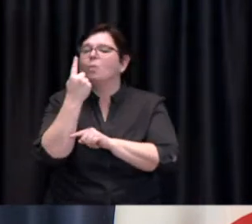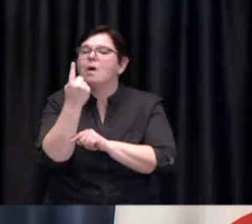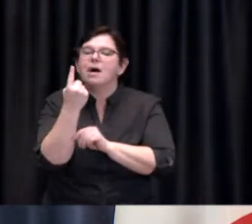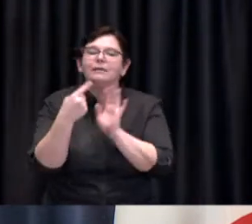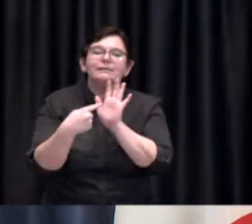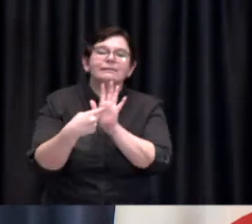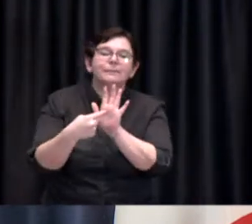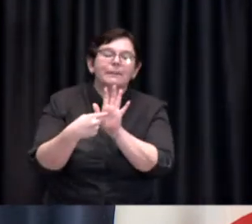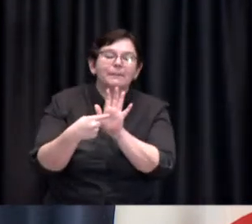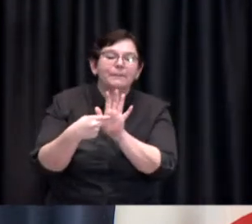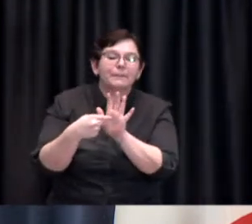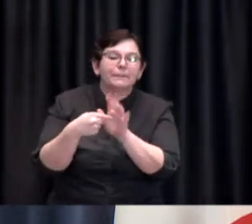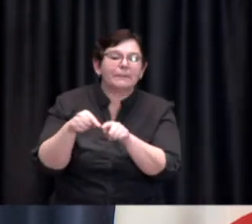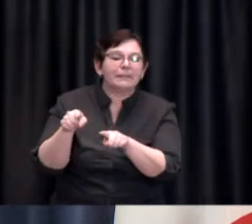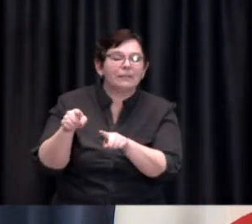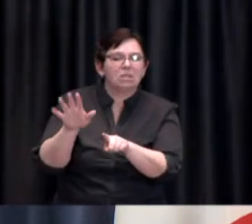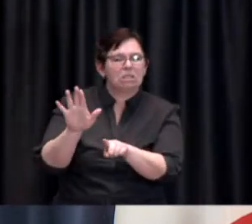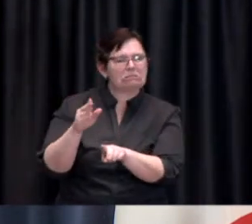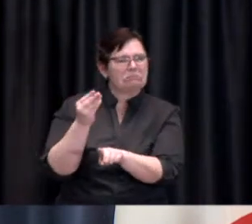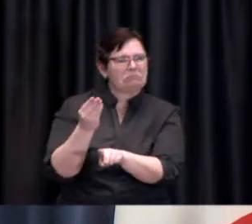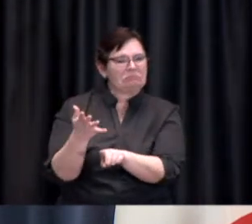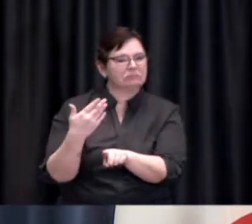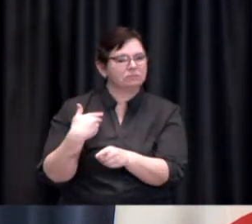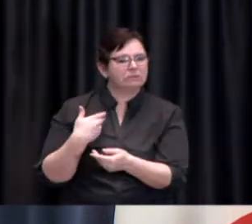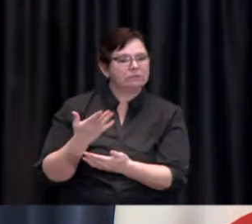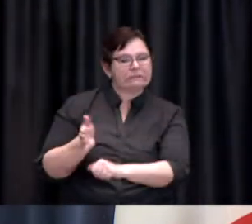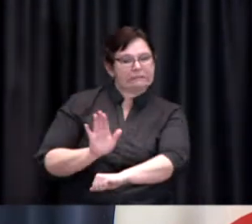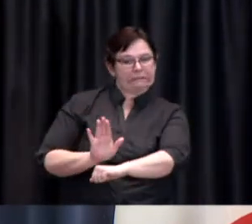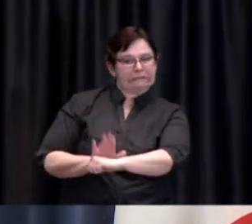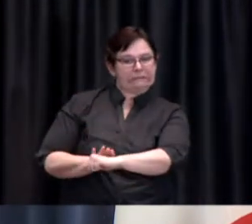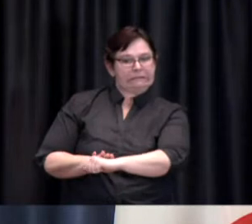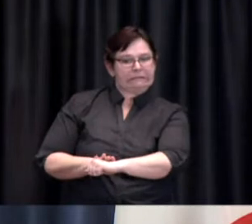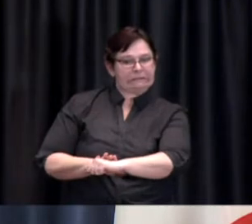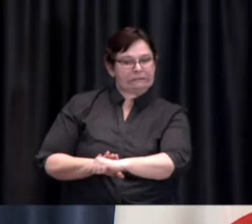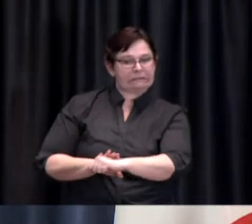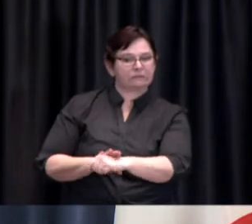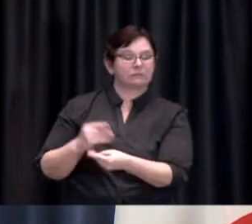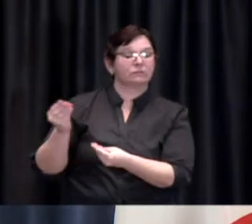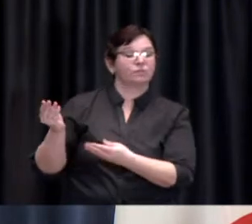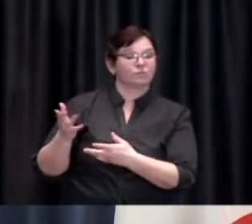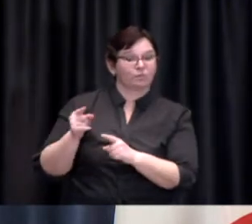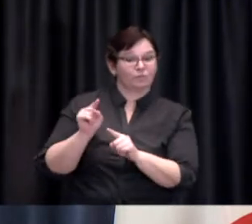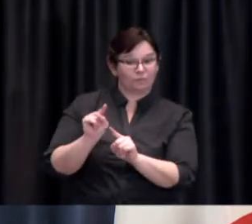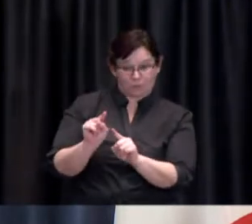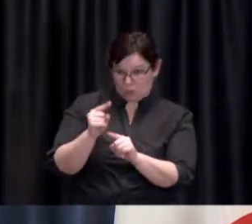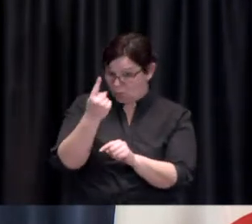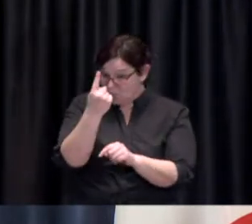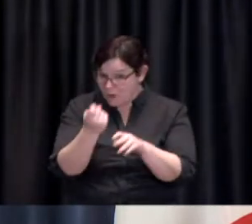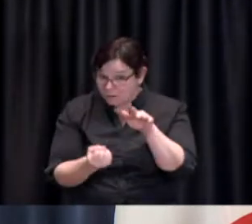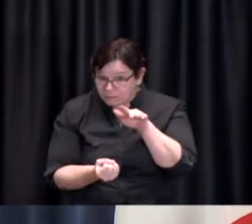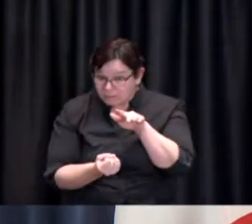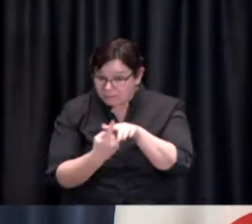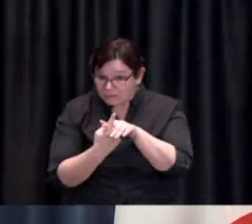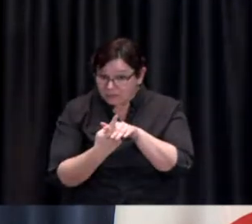our move to use single symptom screening within our schools is one of many measures that we've